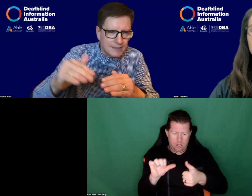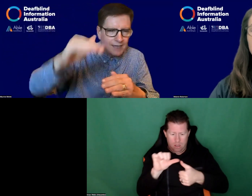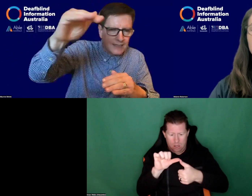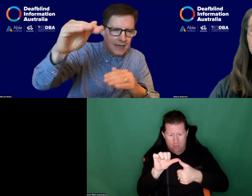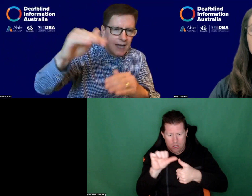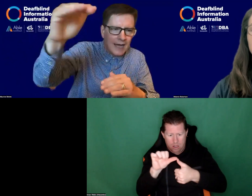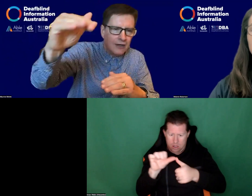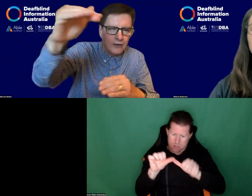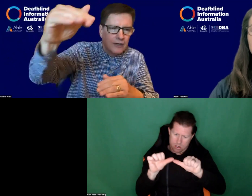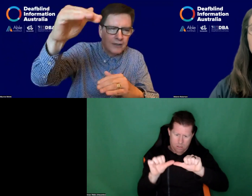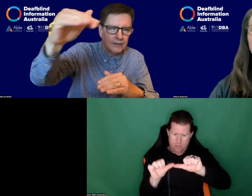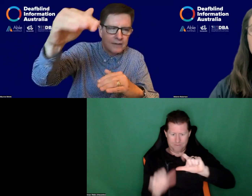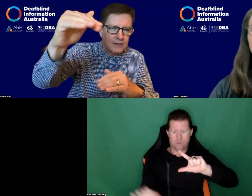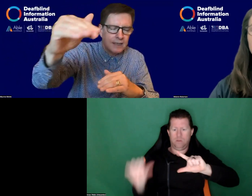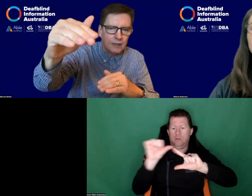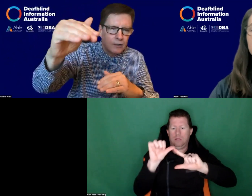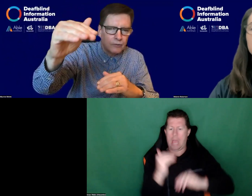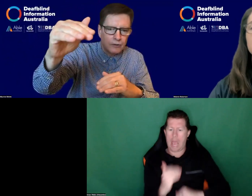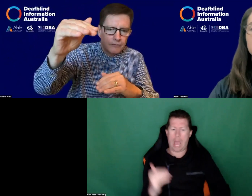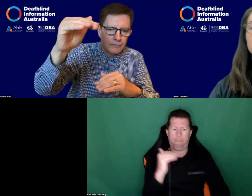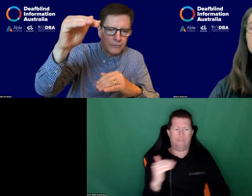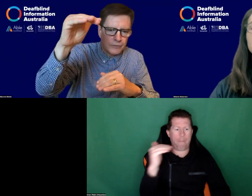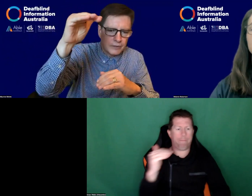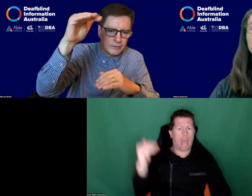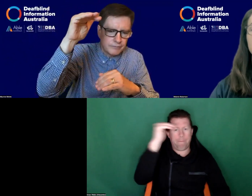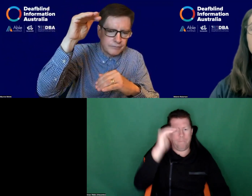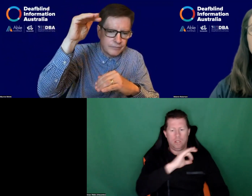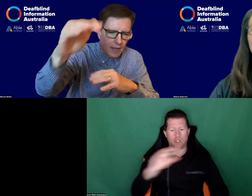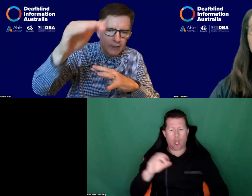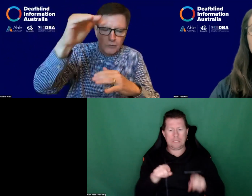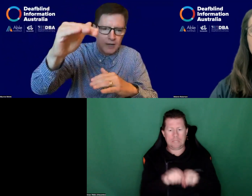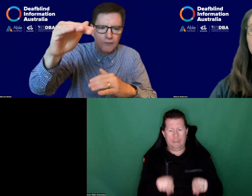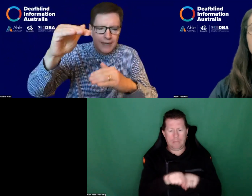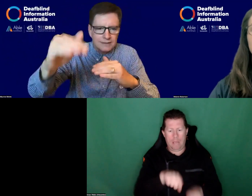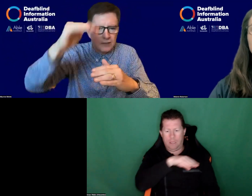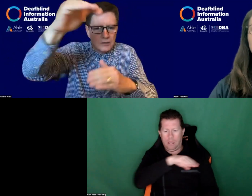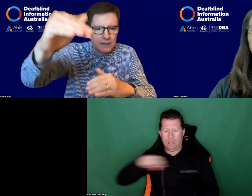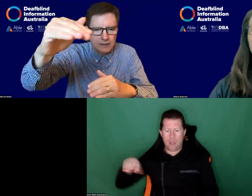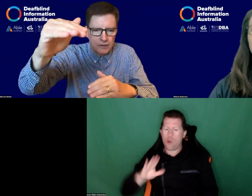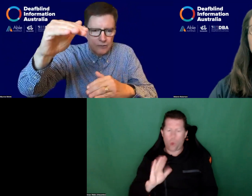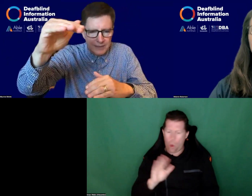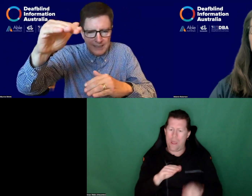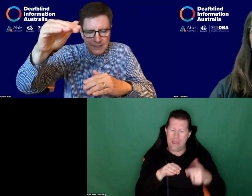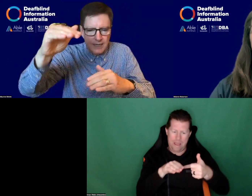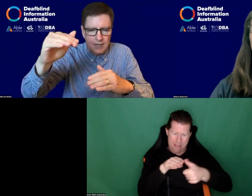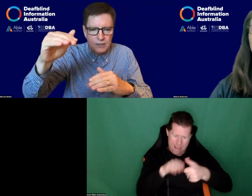What's the next higher skill or knowledge or whatever that the student needs.